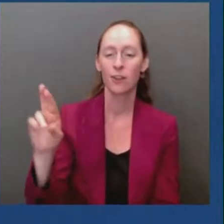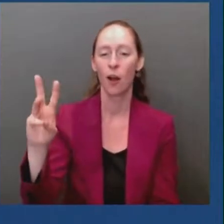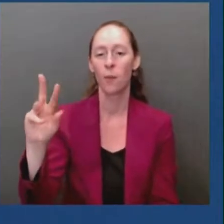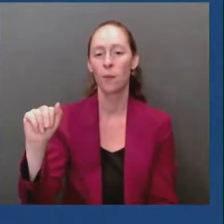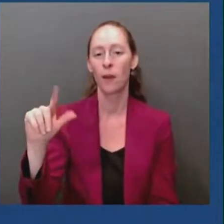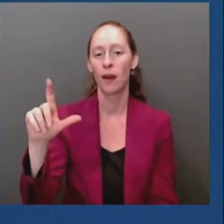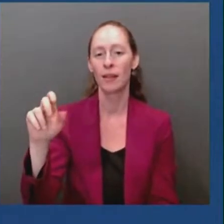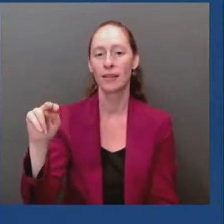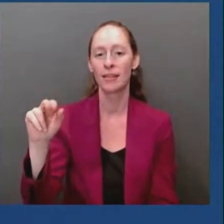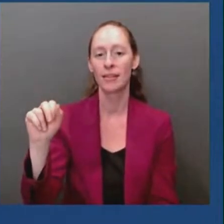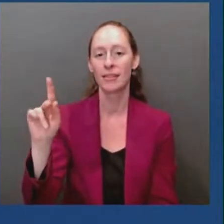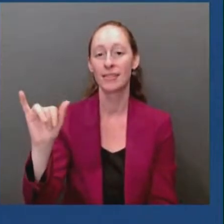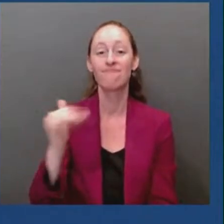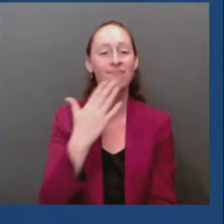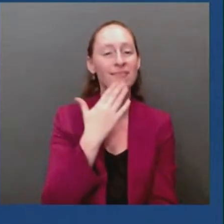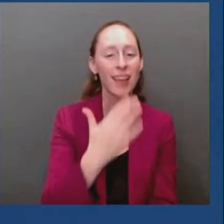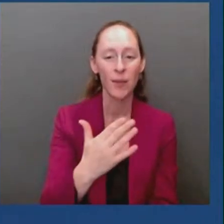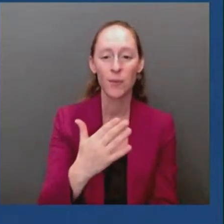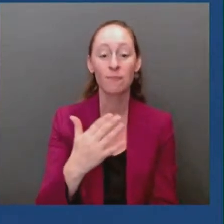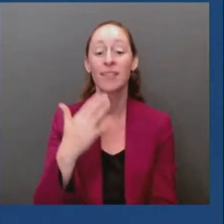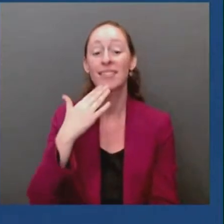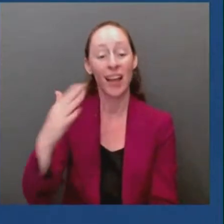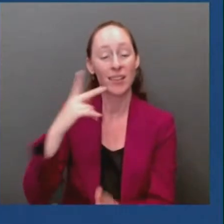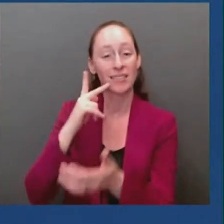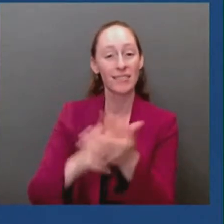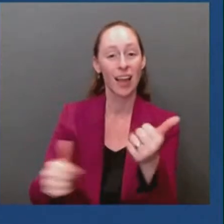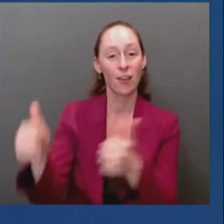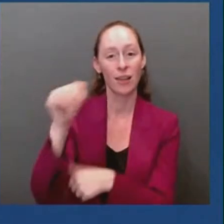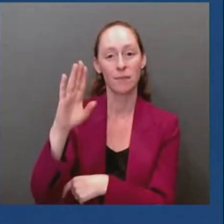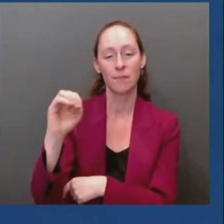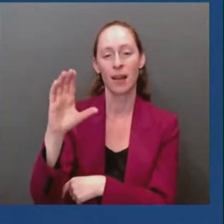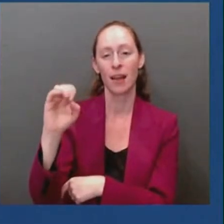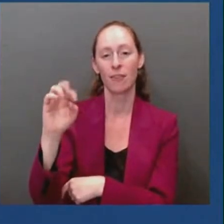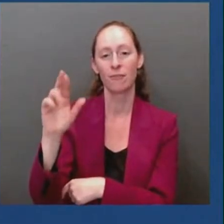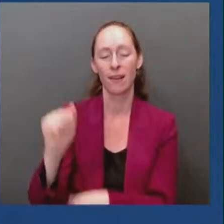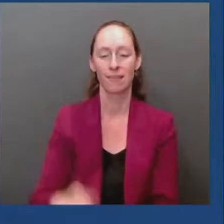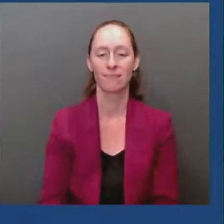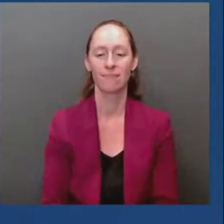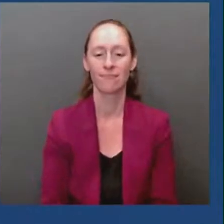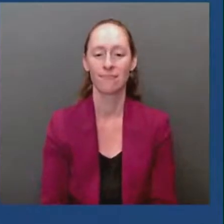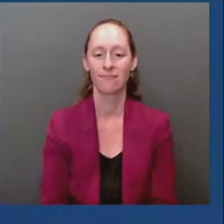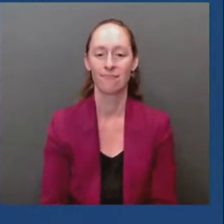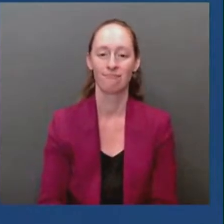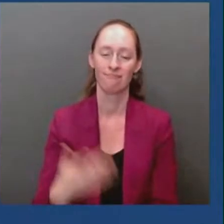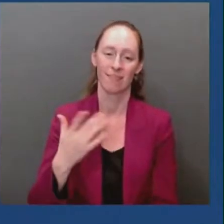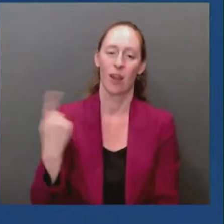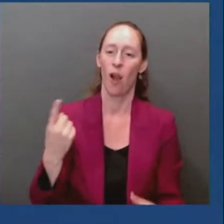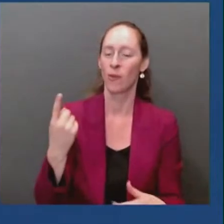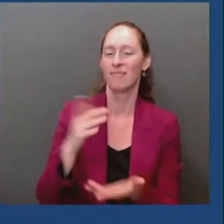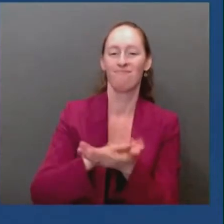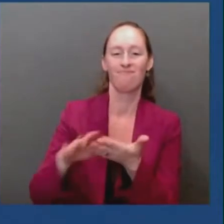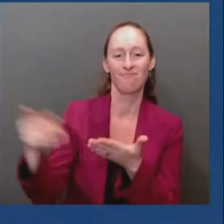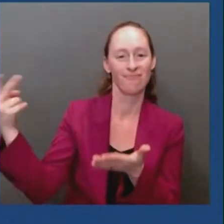THE SCREEN. DR. FAUCI, THANK YOU FOR JOINING US.